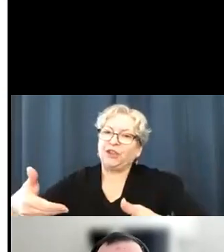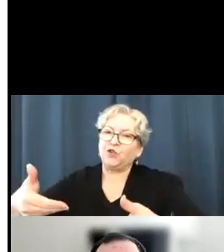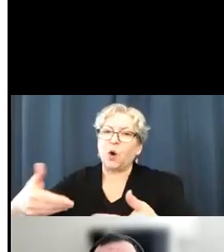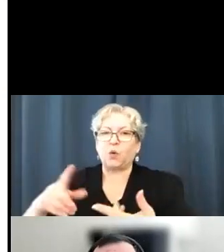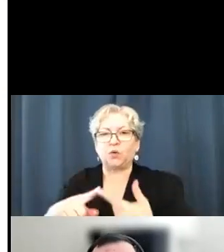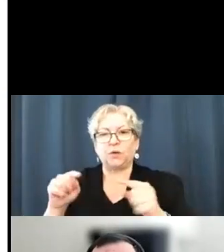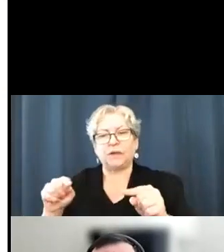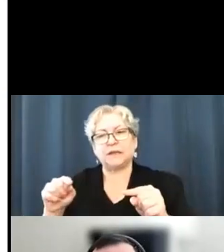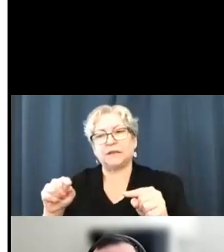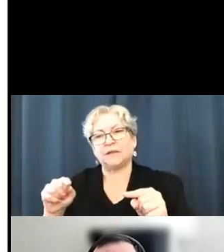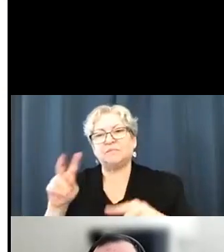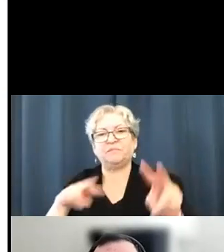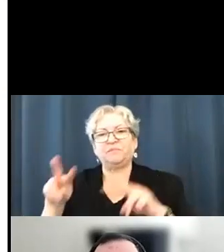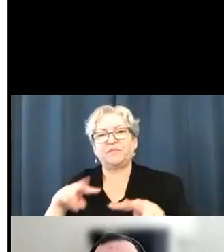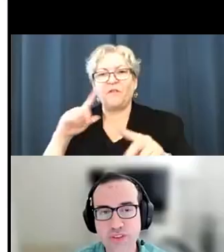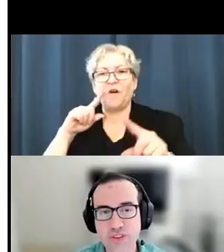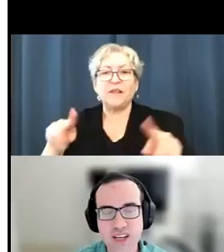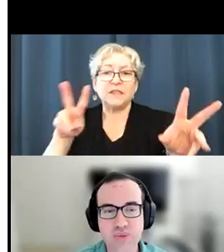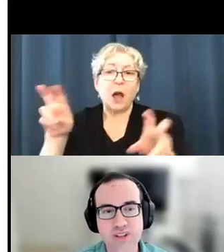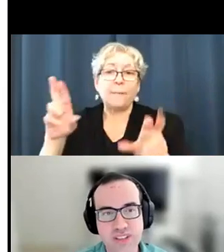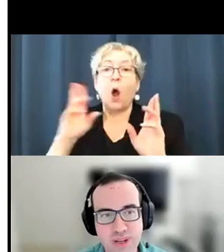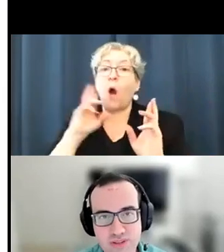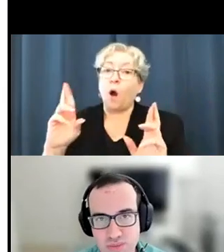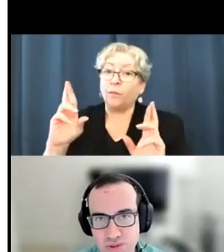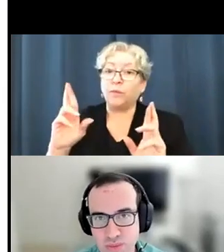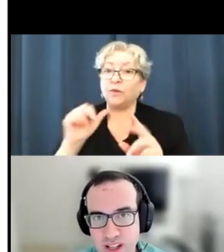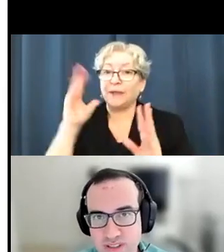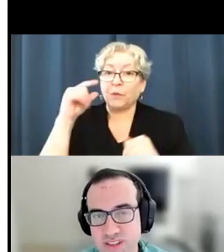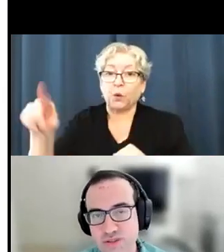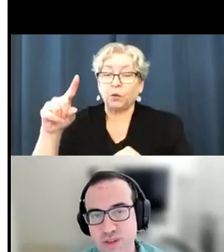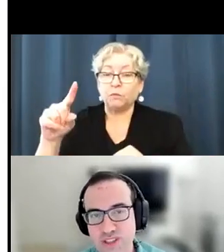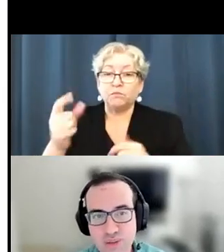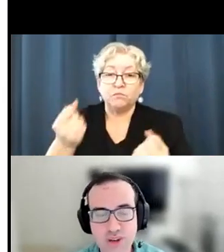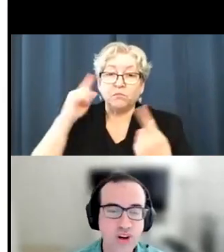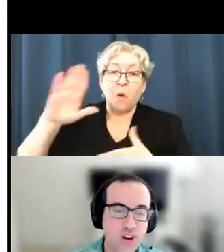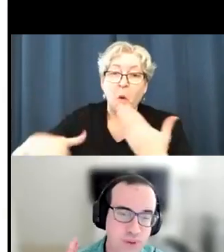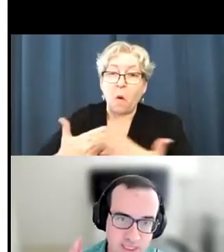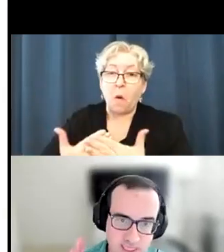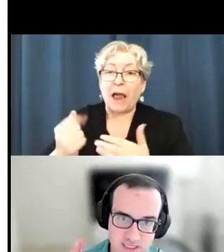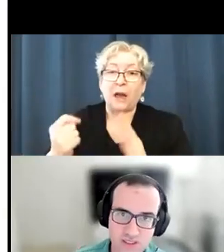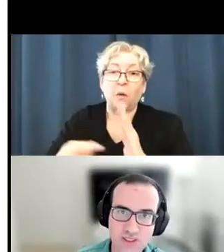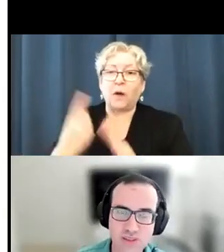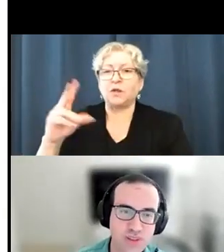overlook of the topic. And hopefully, we don't expect you to absorb all of this information, but we're hoping that this is a starting point